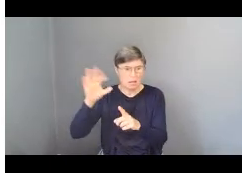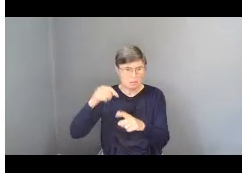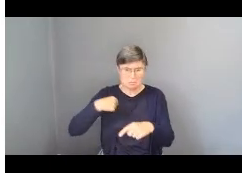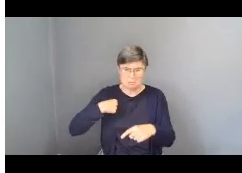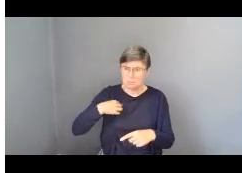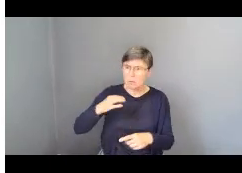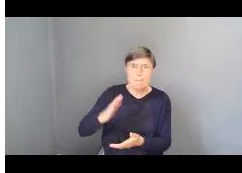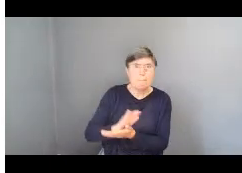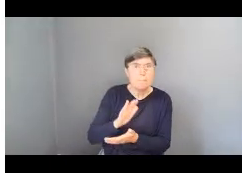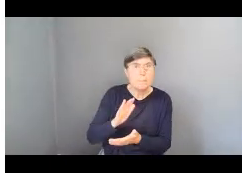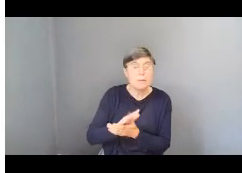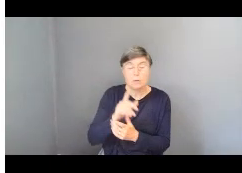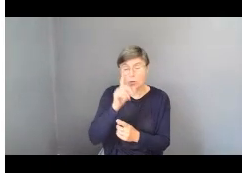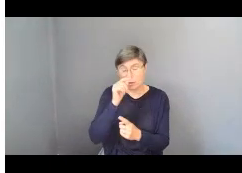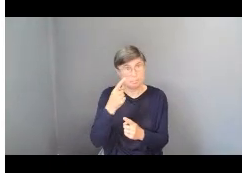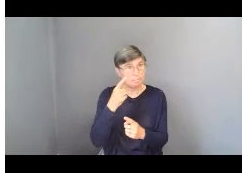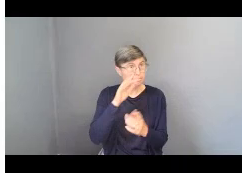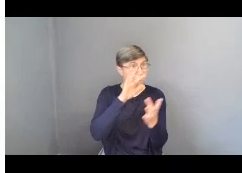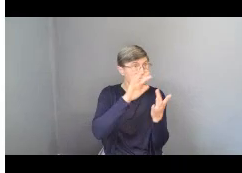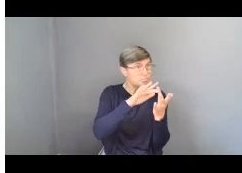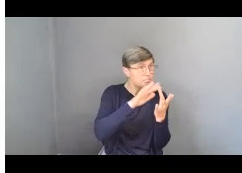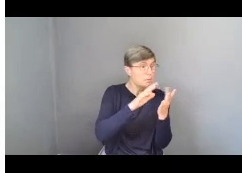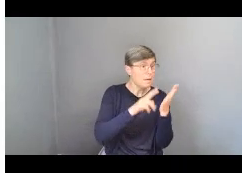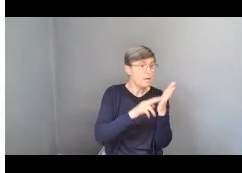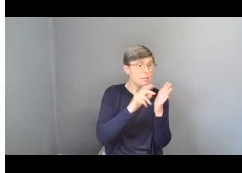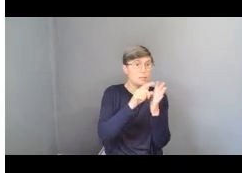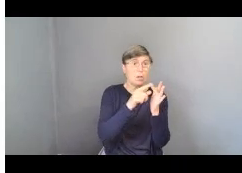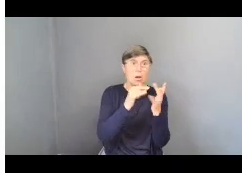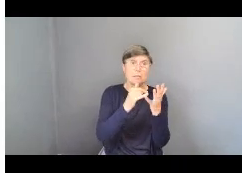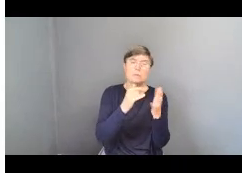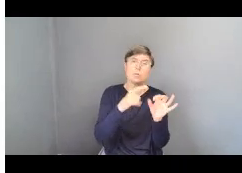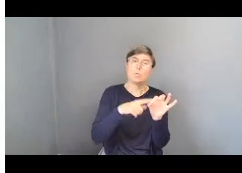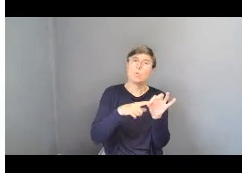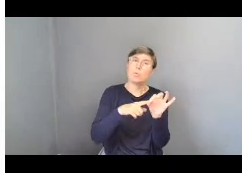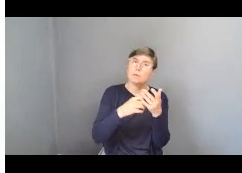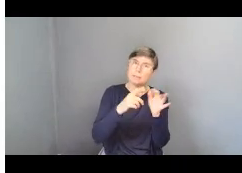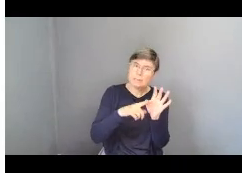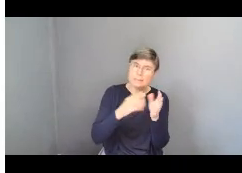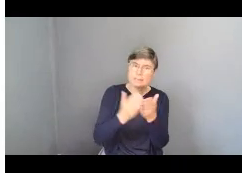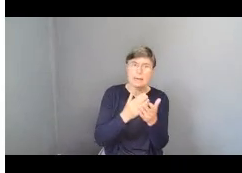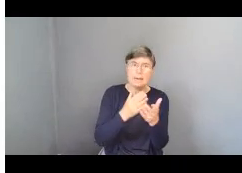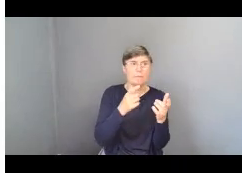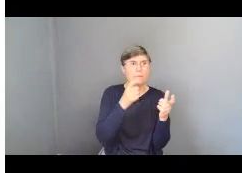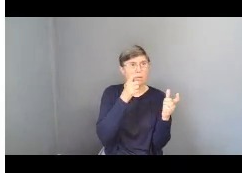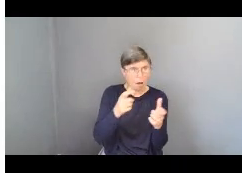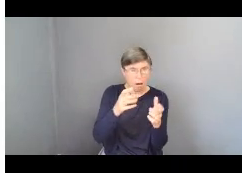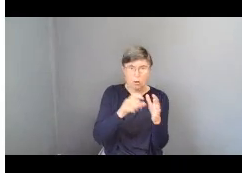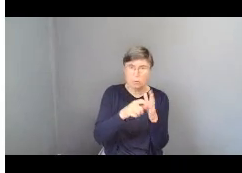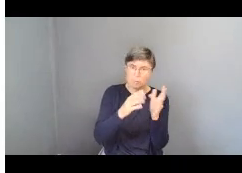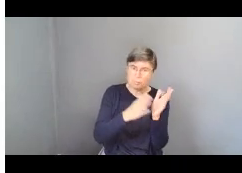or the Australian Competition and Consumer Commission website